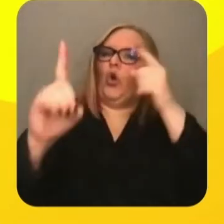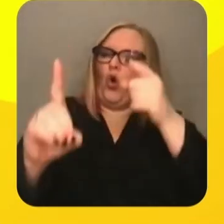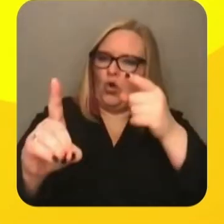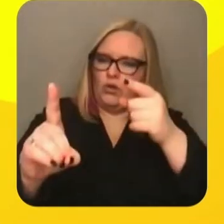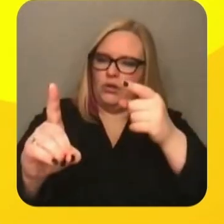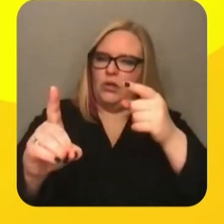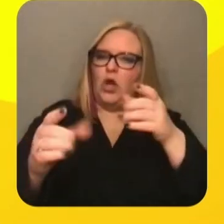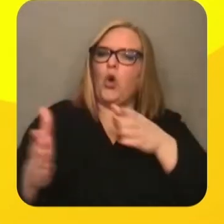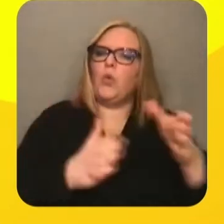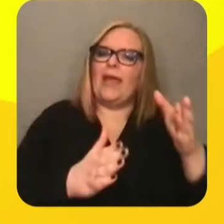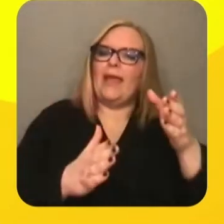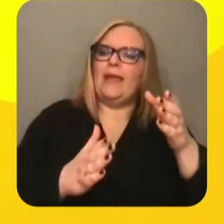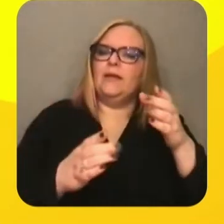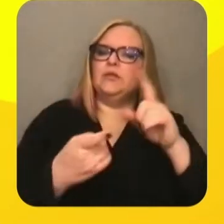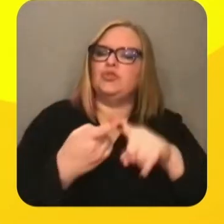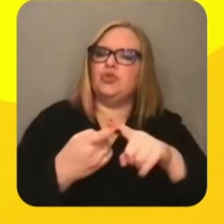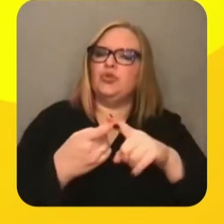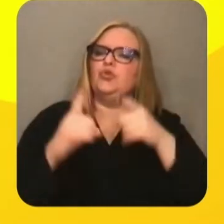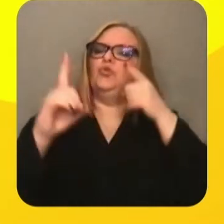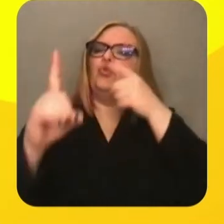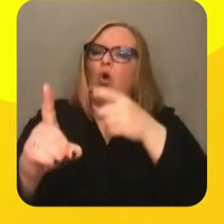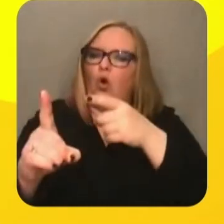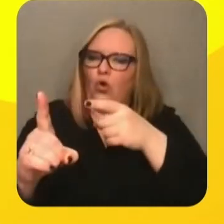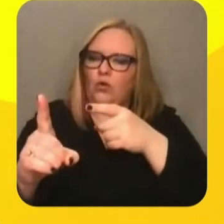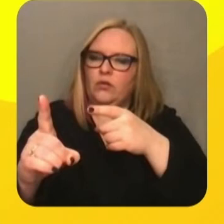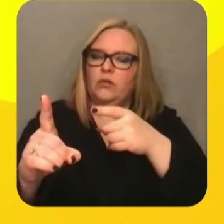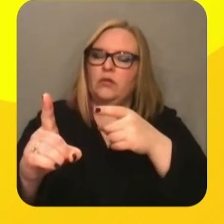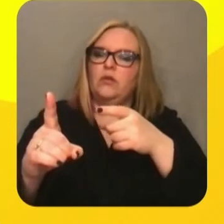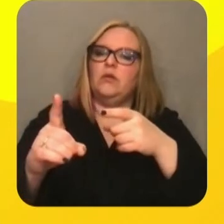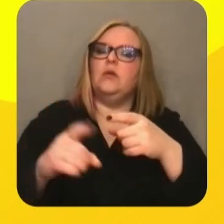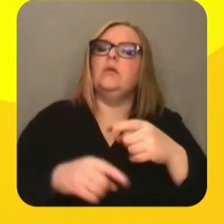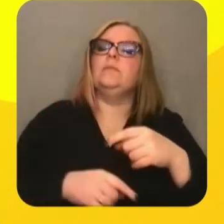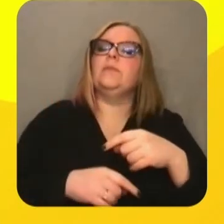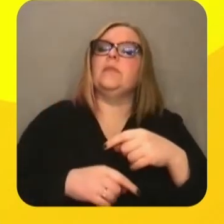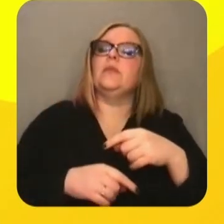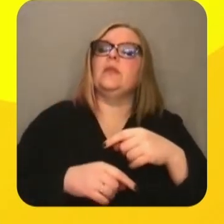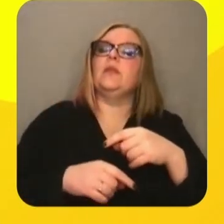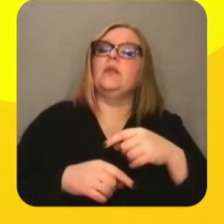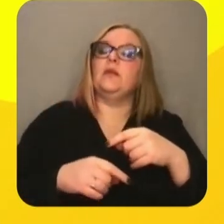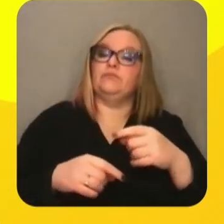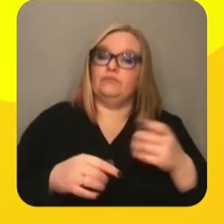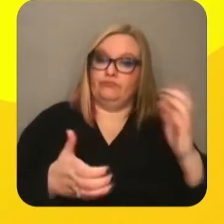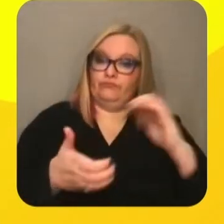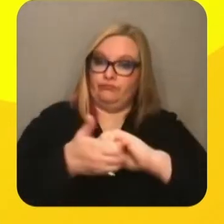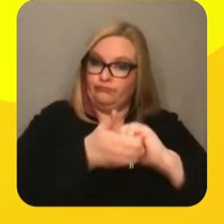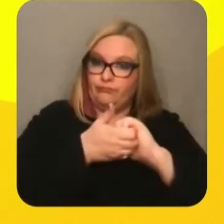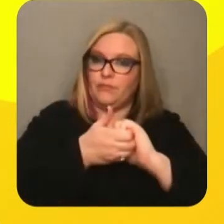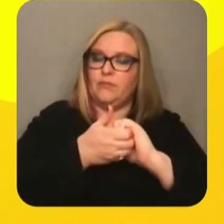wayfinding in our own organizations and then come out of that together with a single story. And I think what it does,